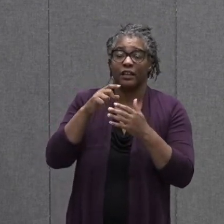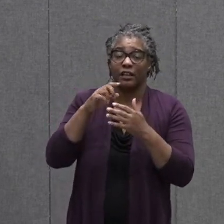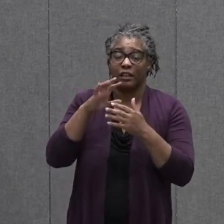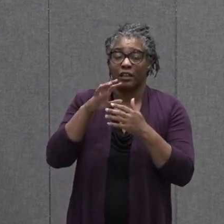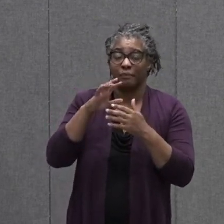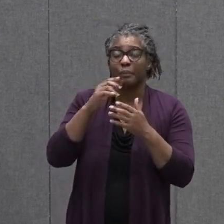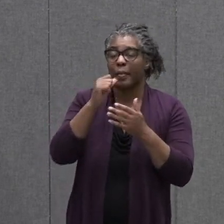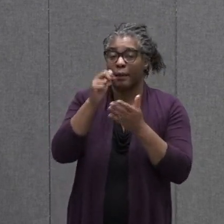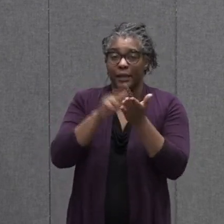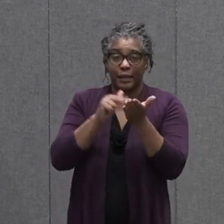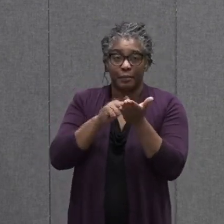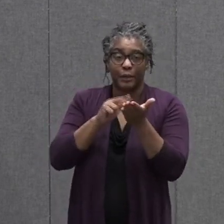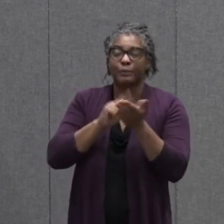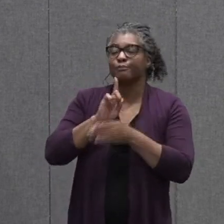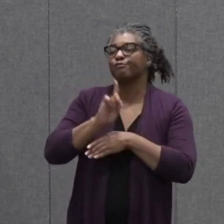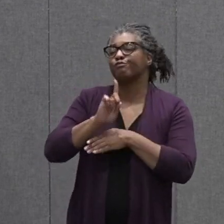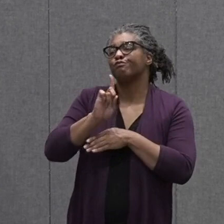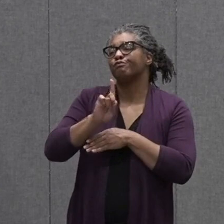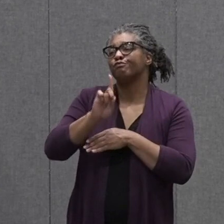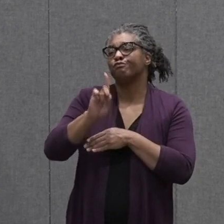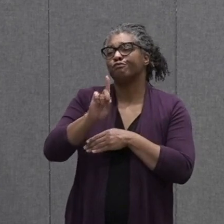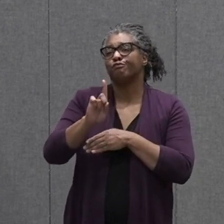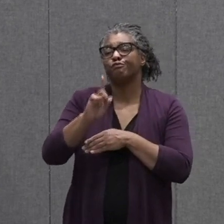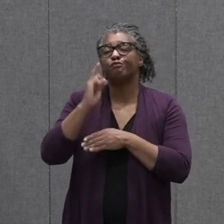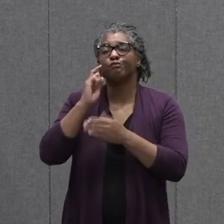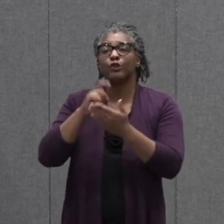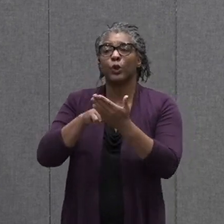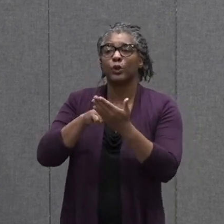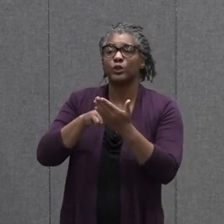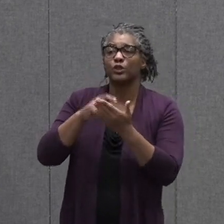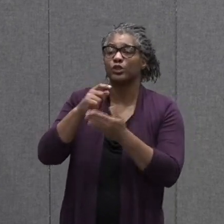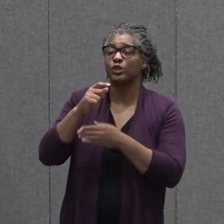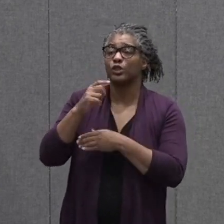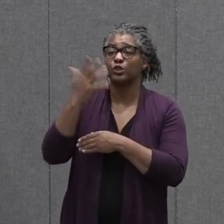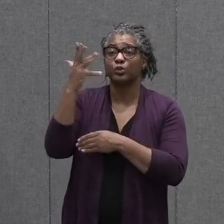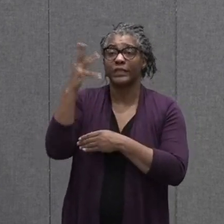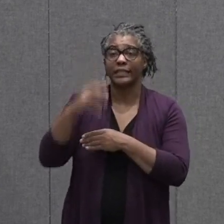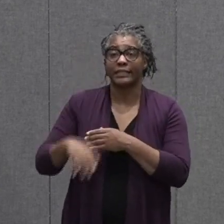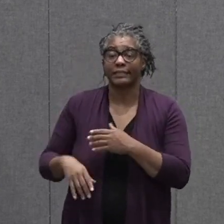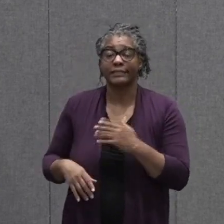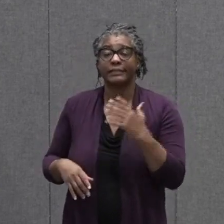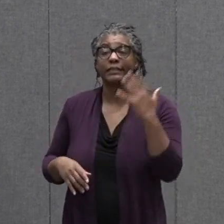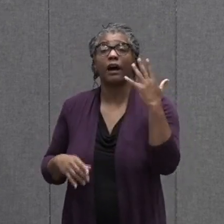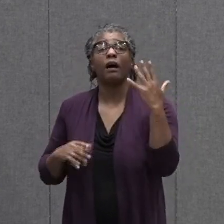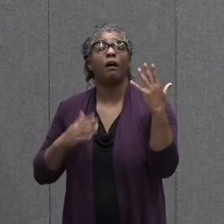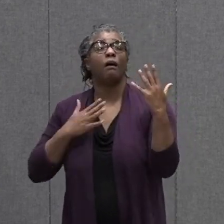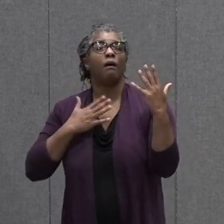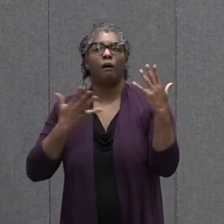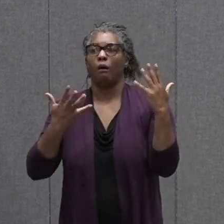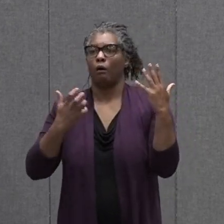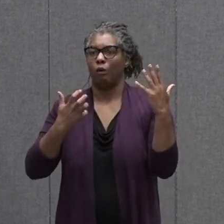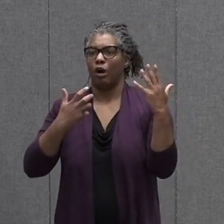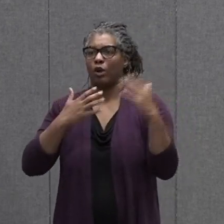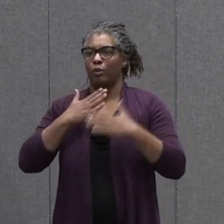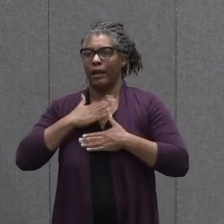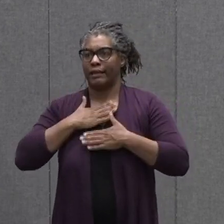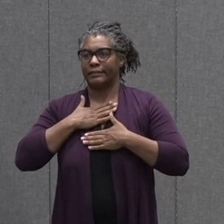he gave it another try. "Hello, I'm new here, and I'd like to play.